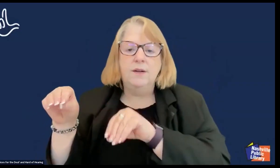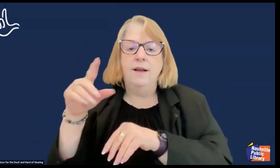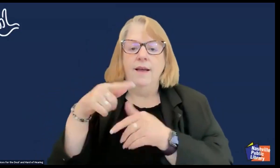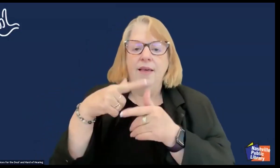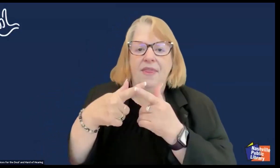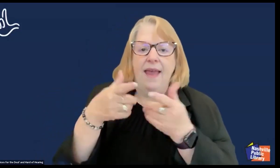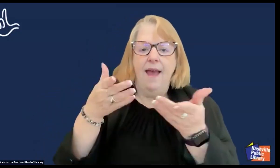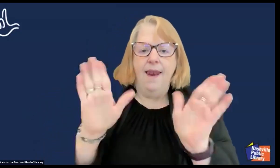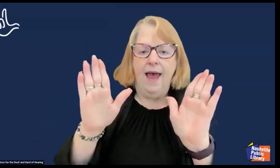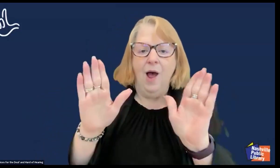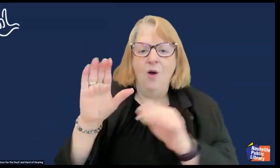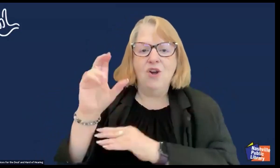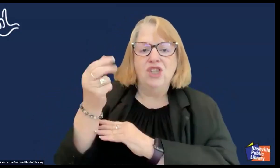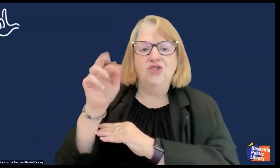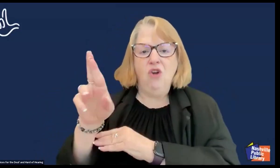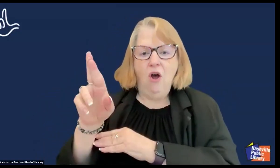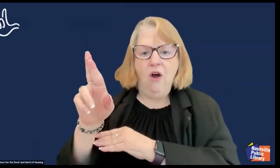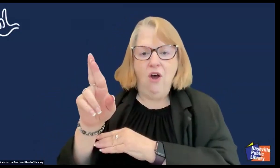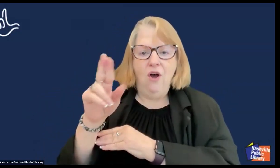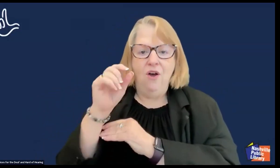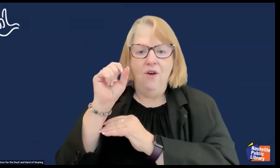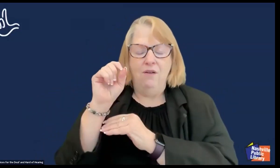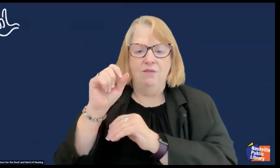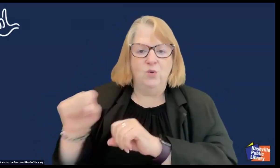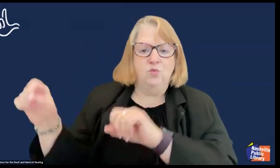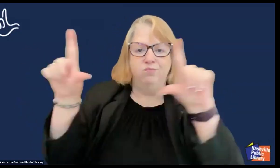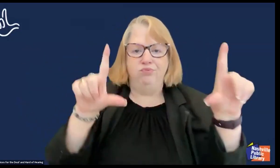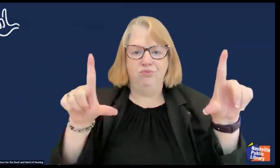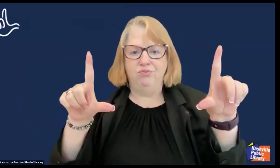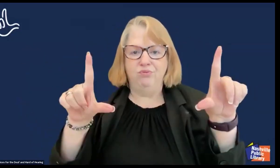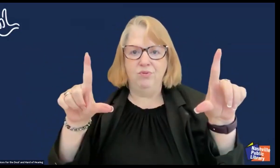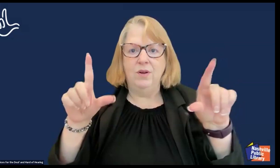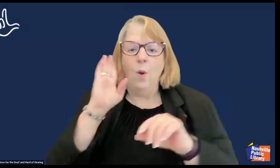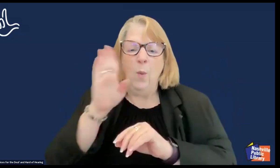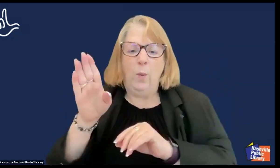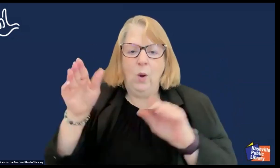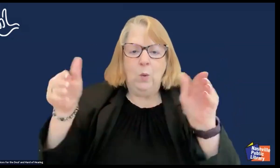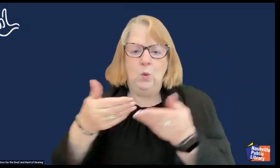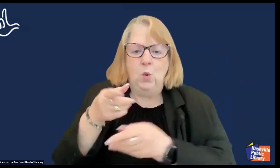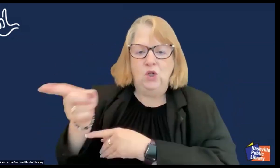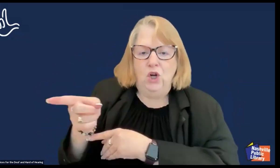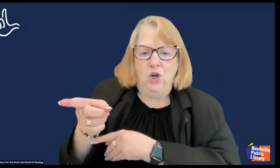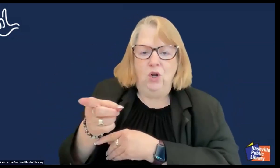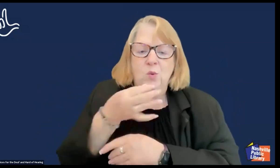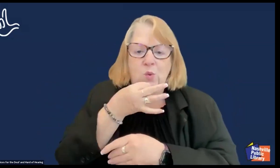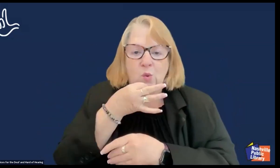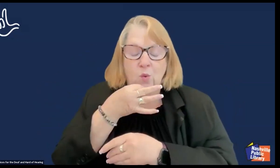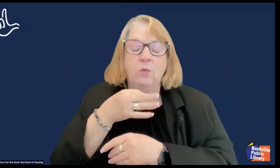So if you wouldn't mind, going off video to then allow Dr. Charleen to